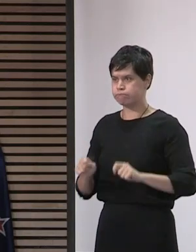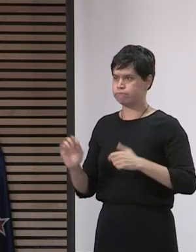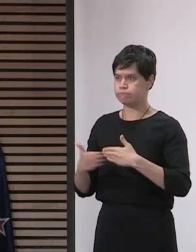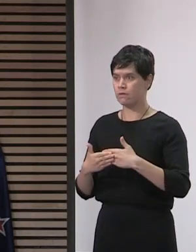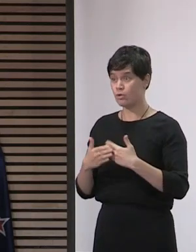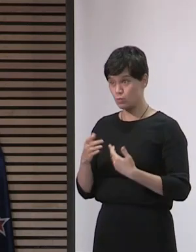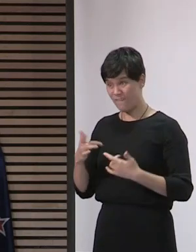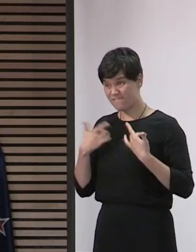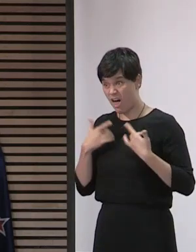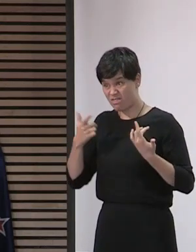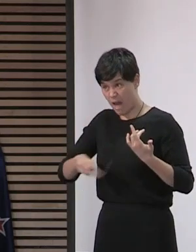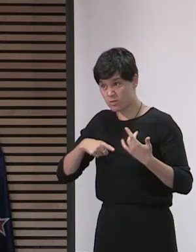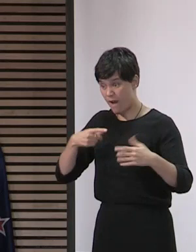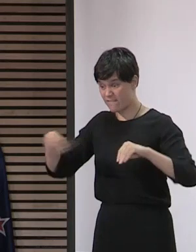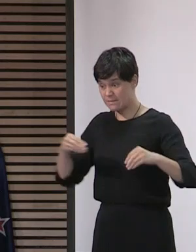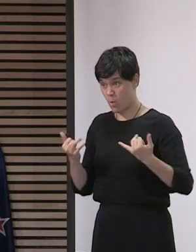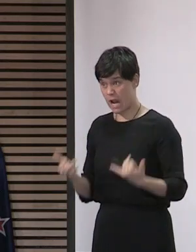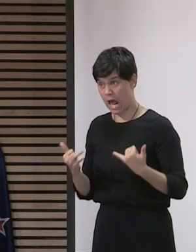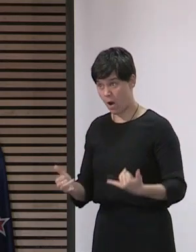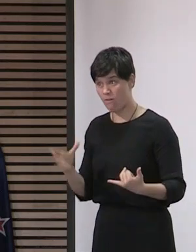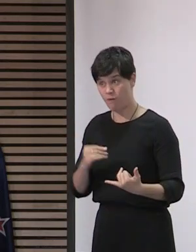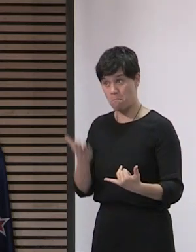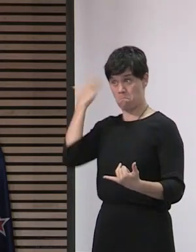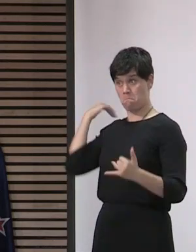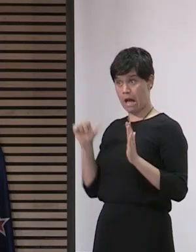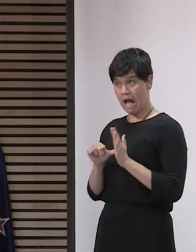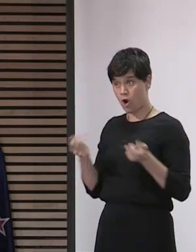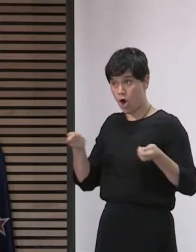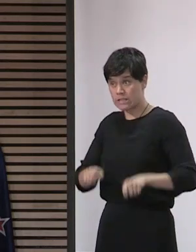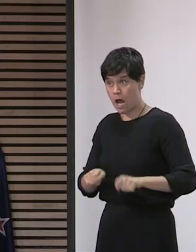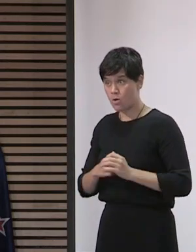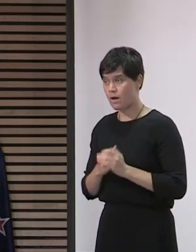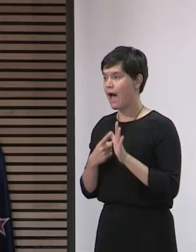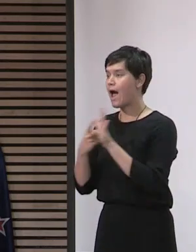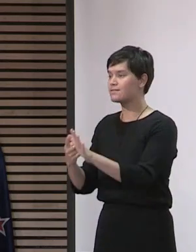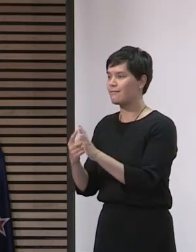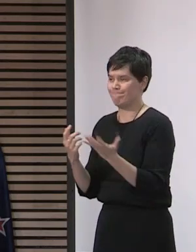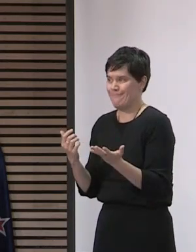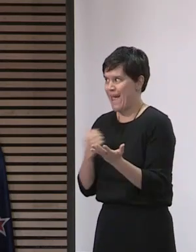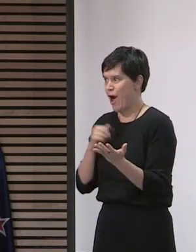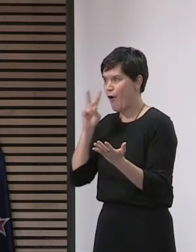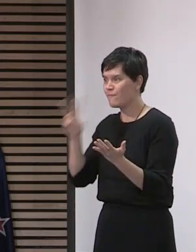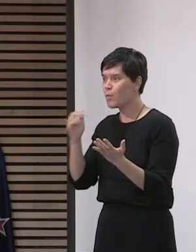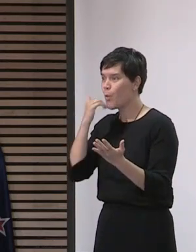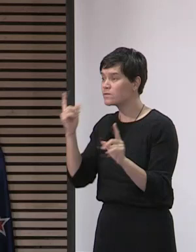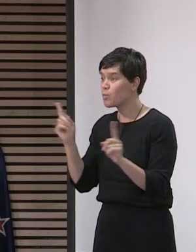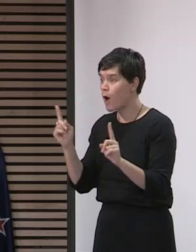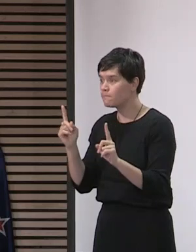We've always had - look, really, that's just an acknowledgement of this place and time,